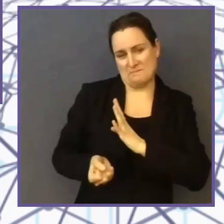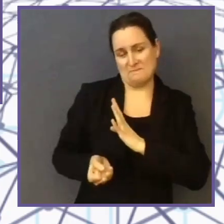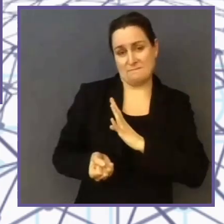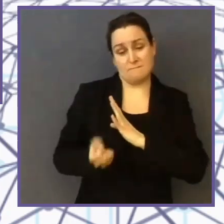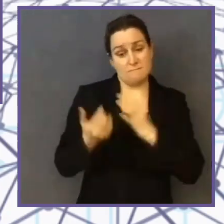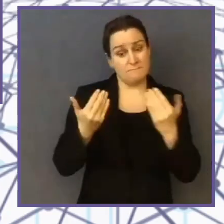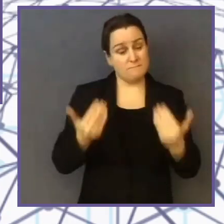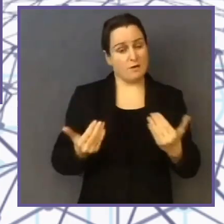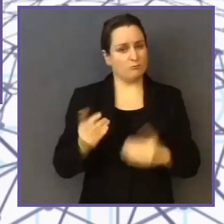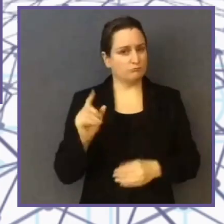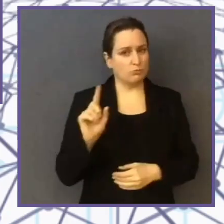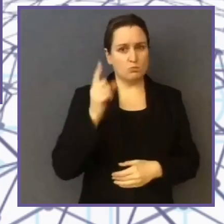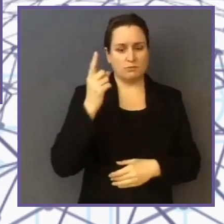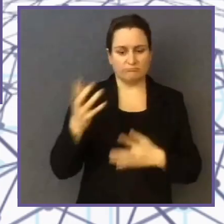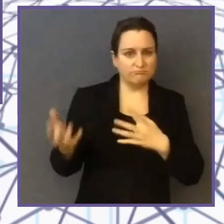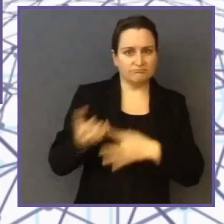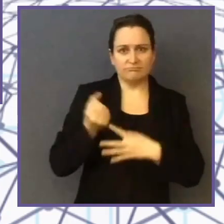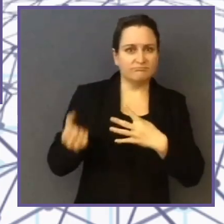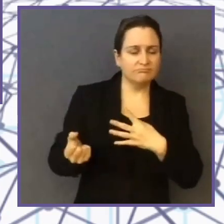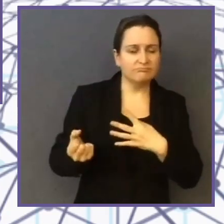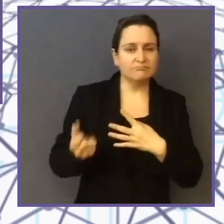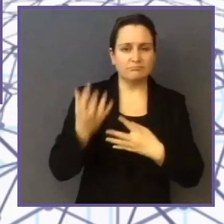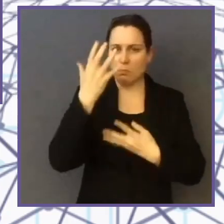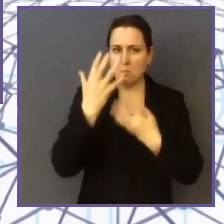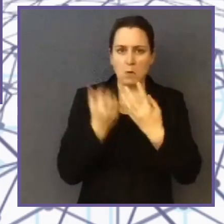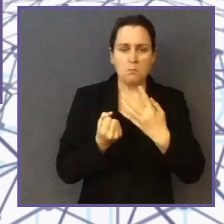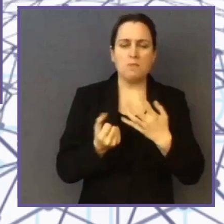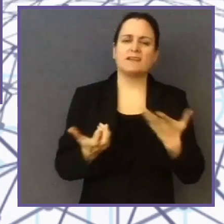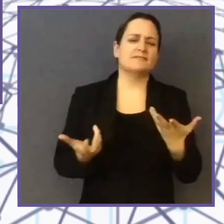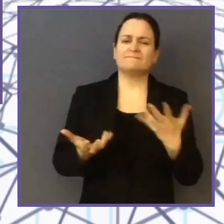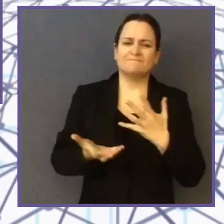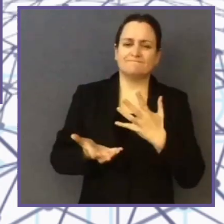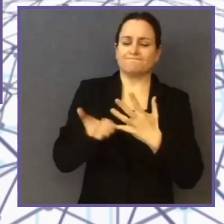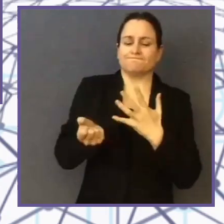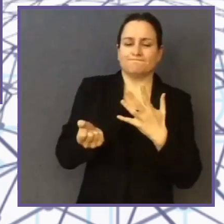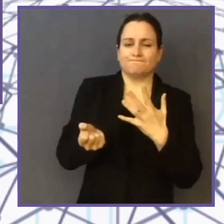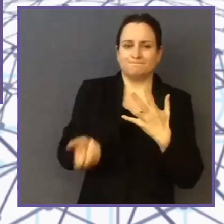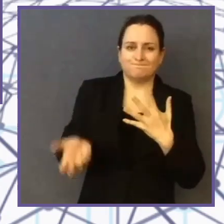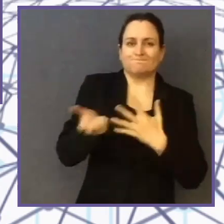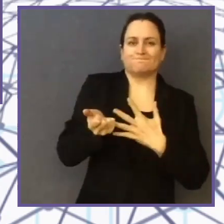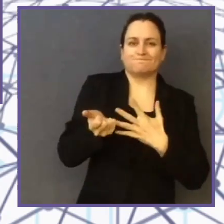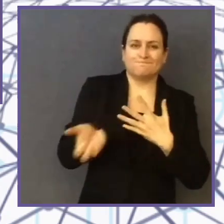as the old expression goes, nothing easy is ever worth doing. And I know